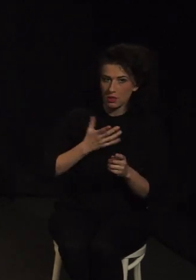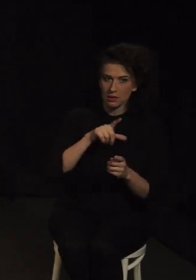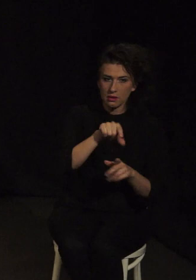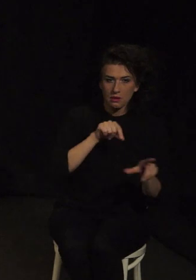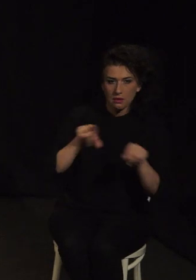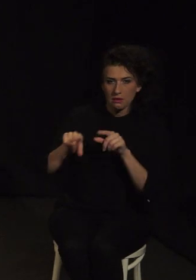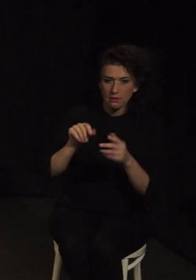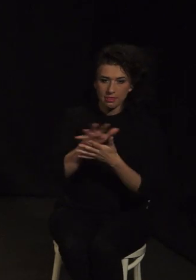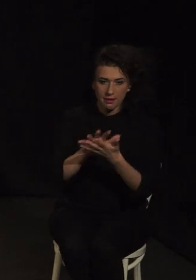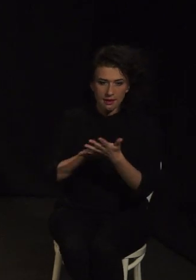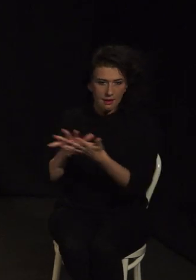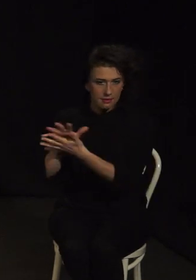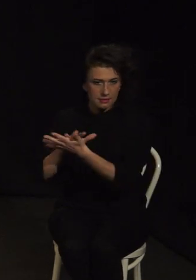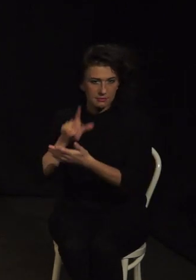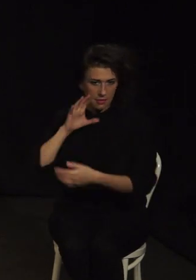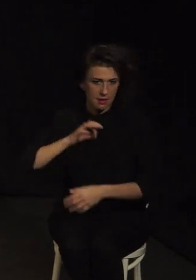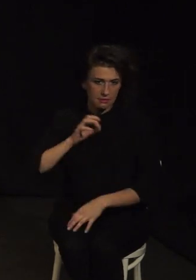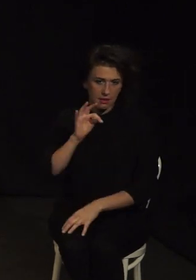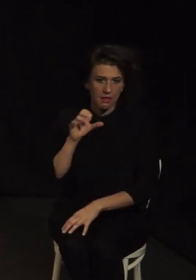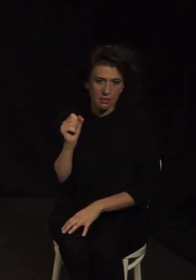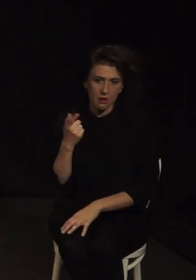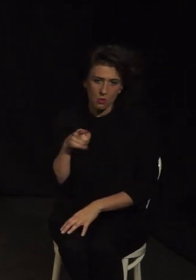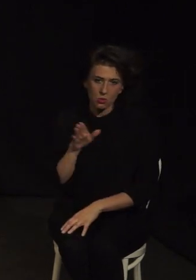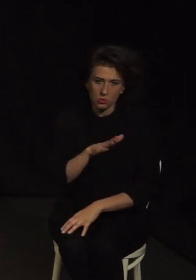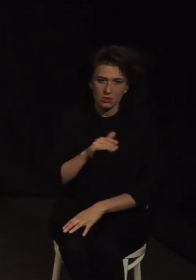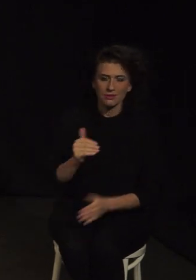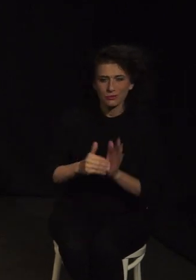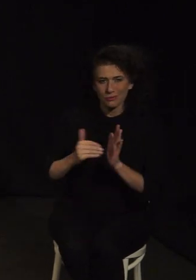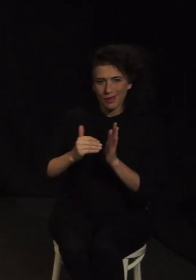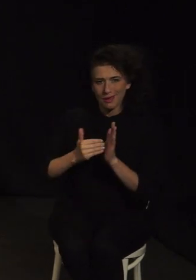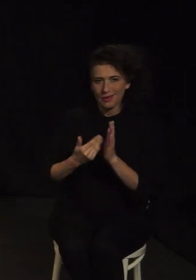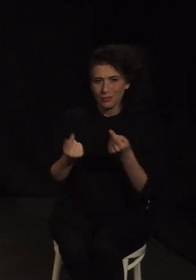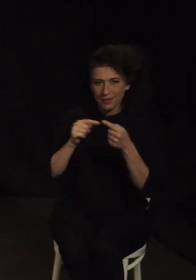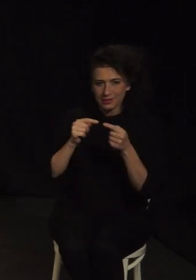I also have the impression that one has to grow up to this text.